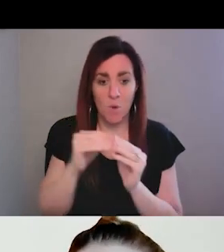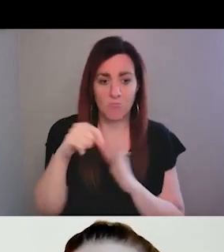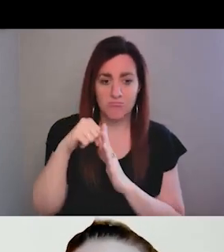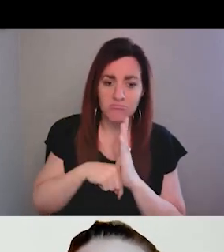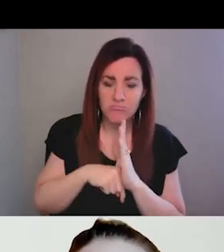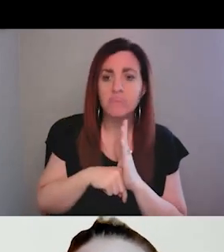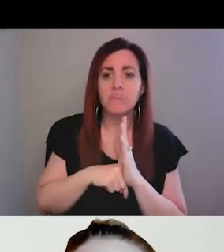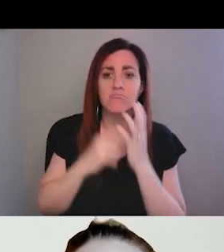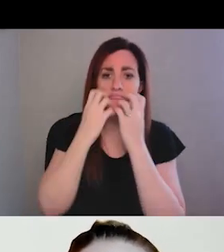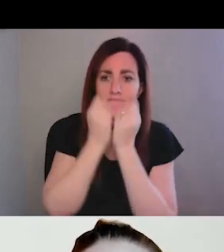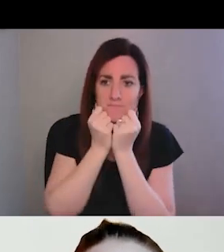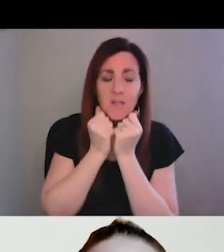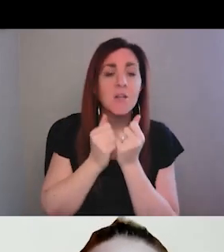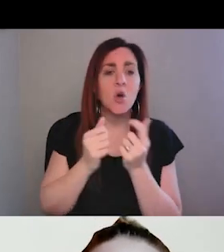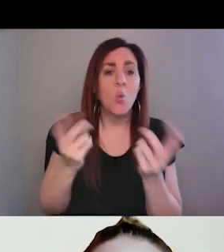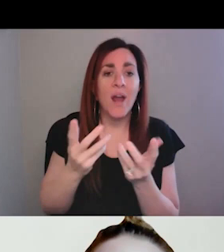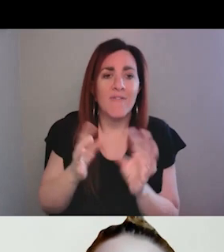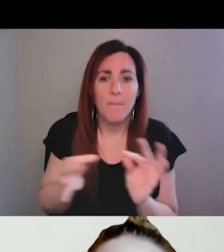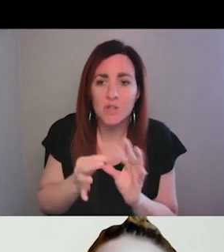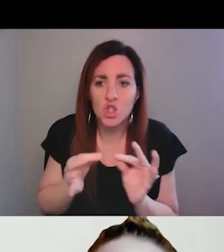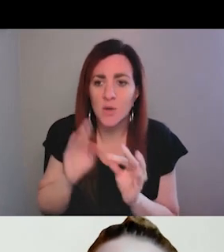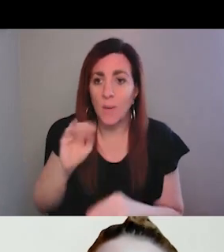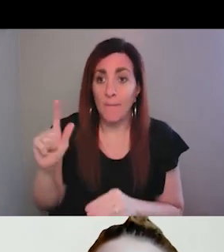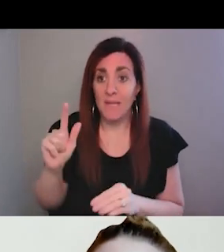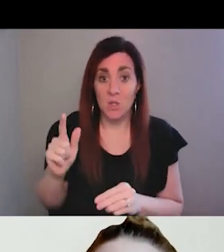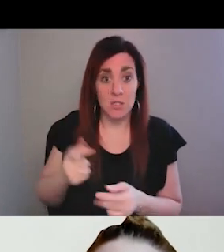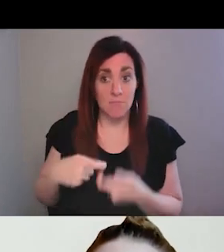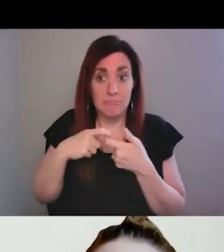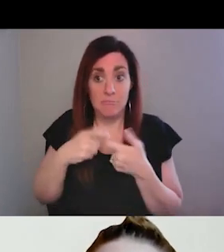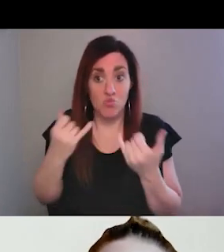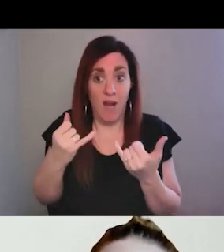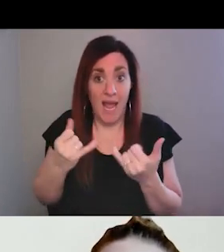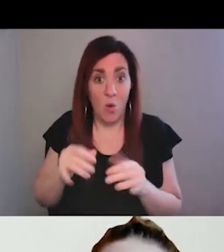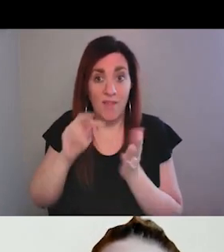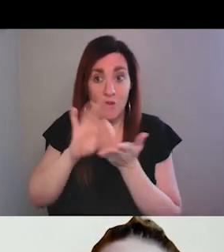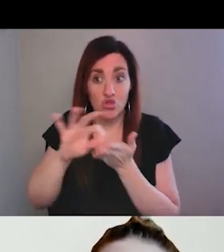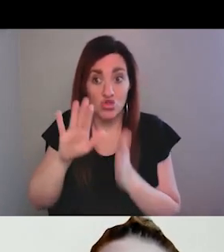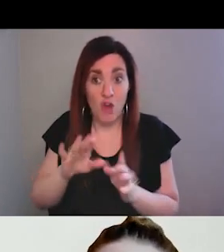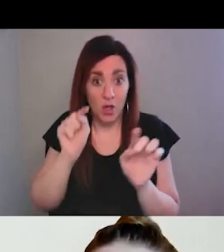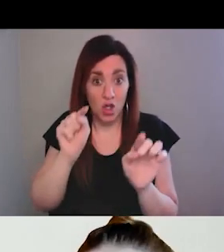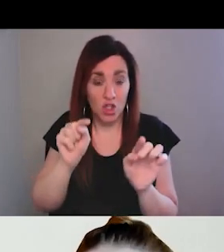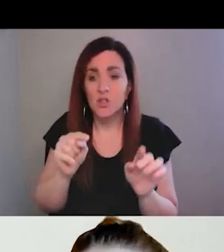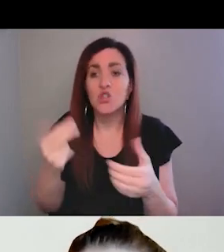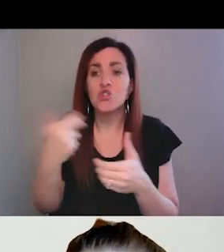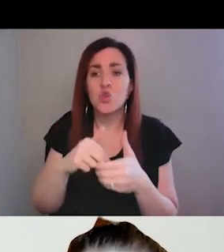MENTIONED OR BILLS PENDING IN THE CHAPTER, JOIN THE ADVOCACY